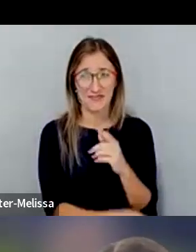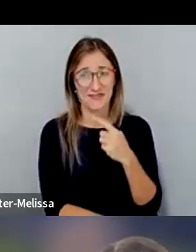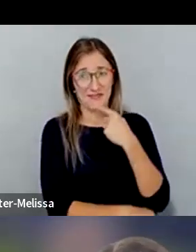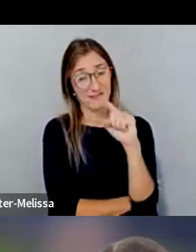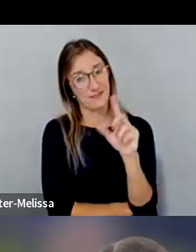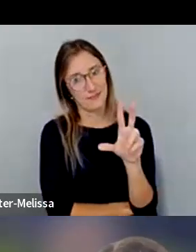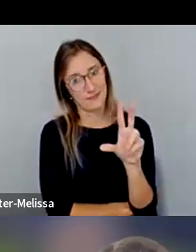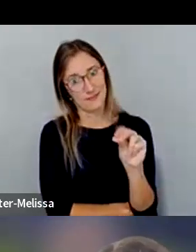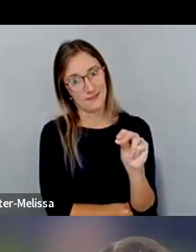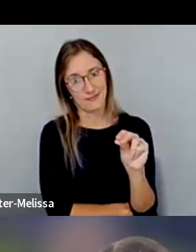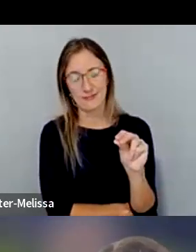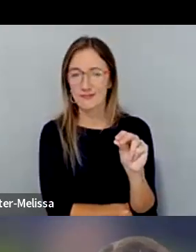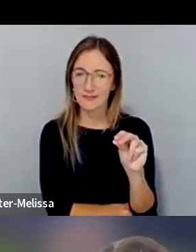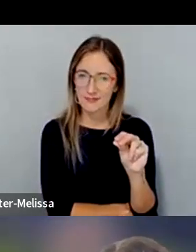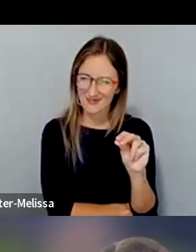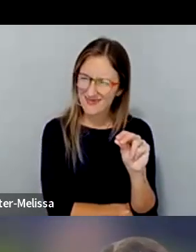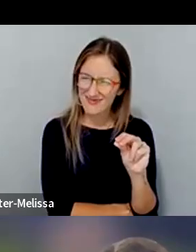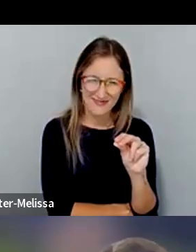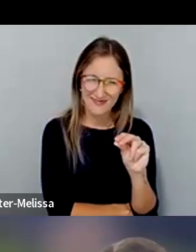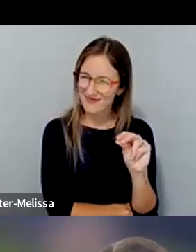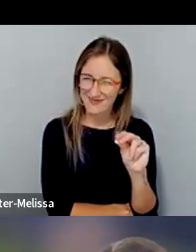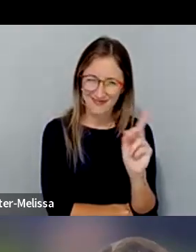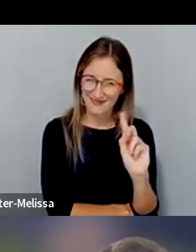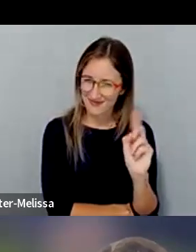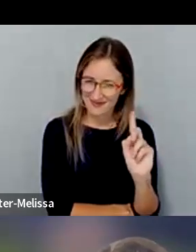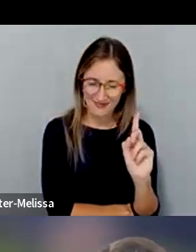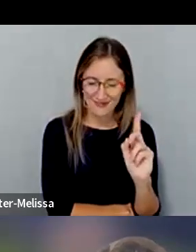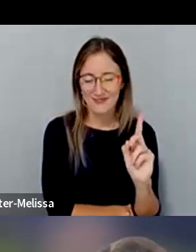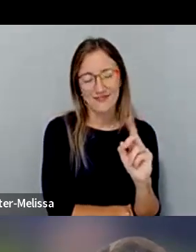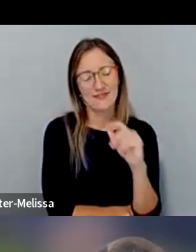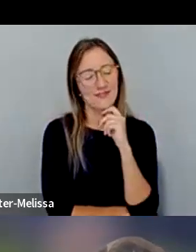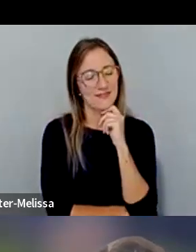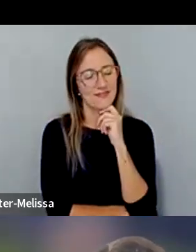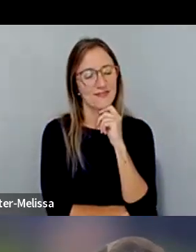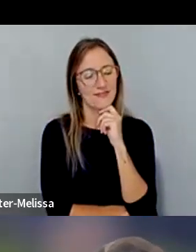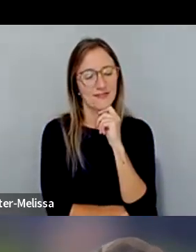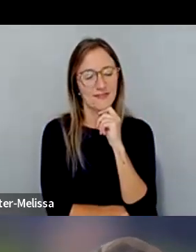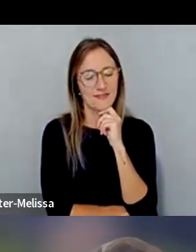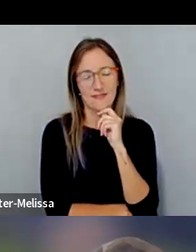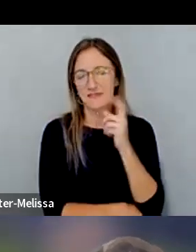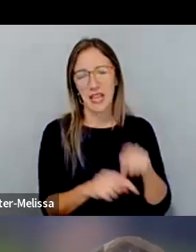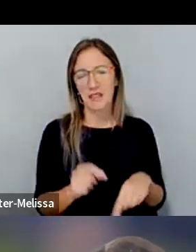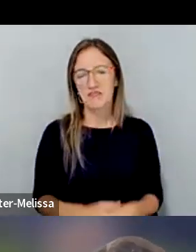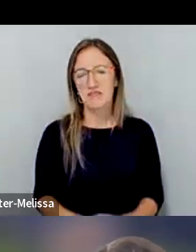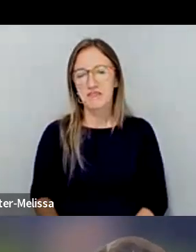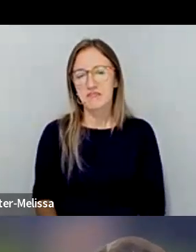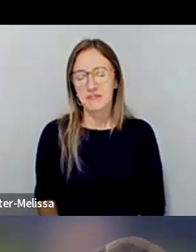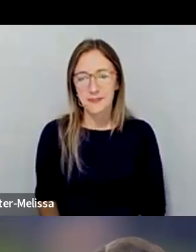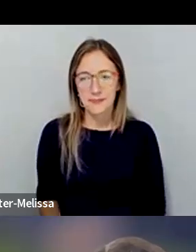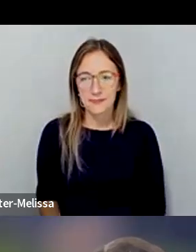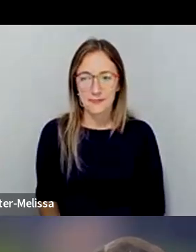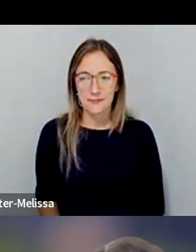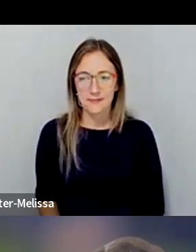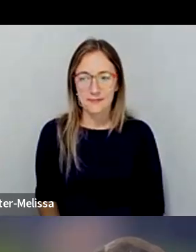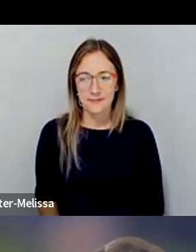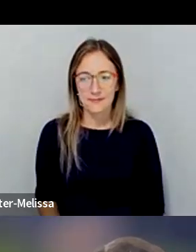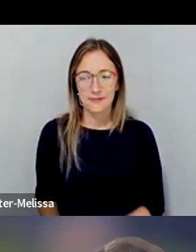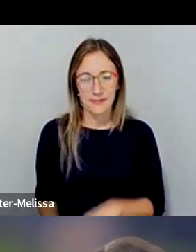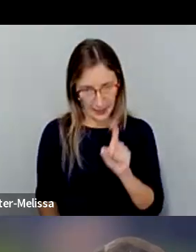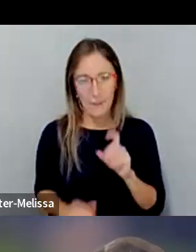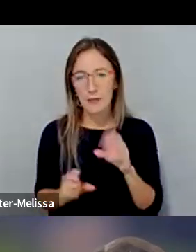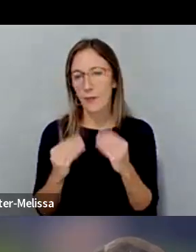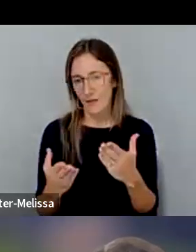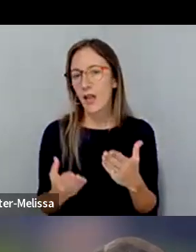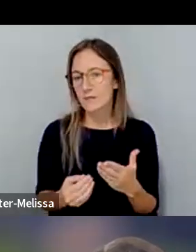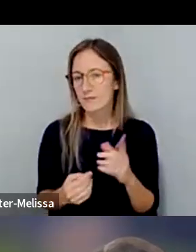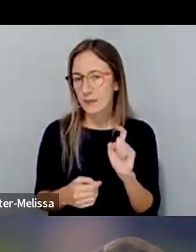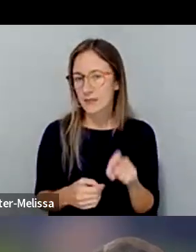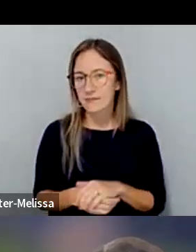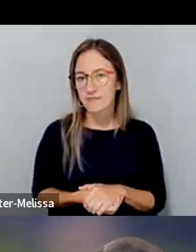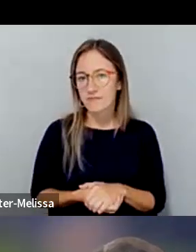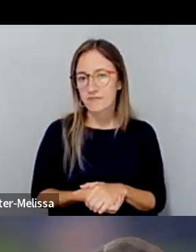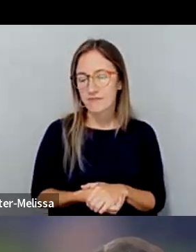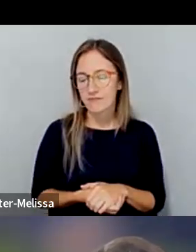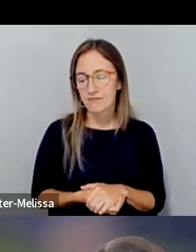ability is absolutely a reasonable accommodation and so the school